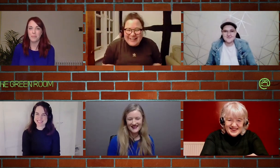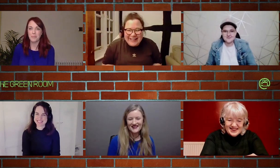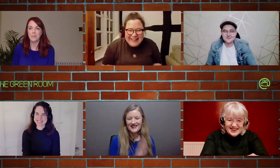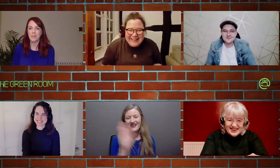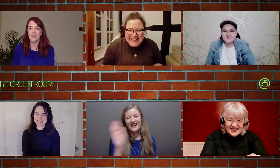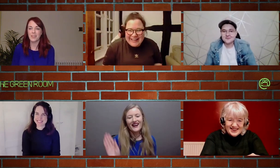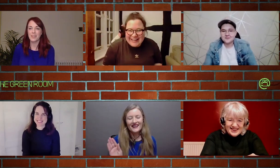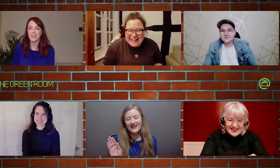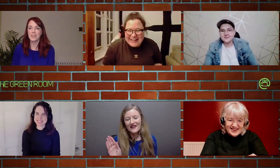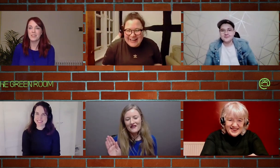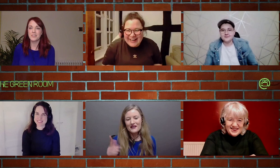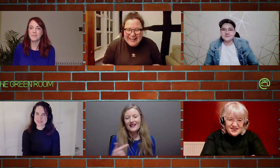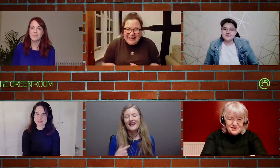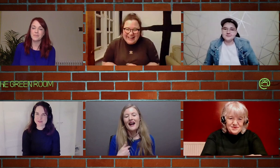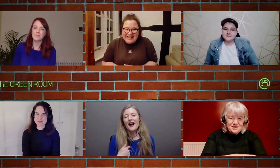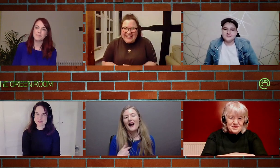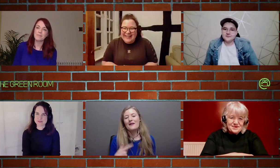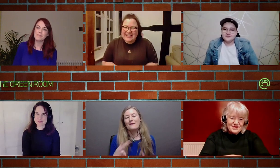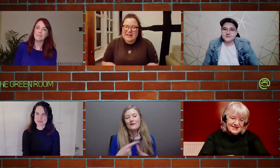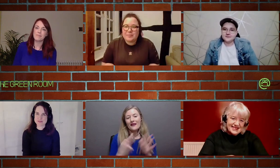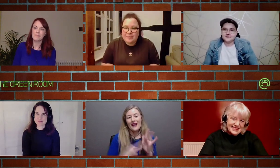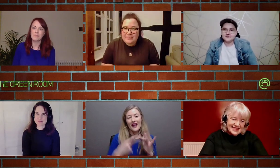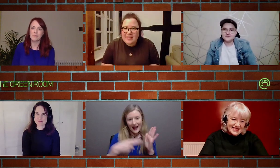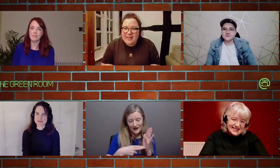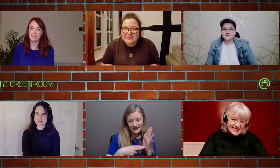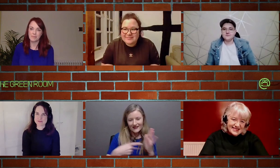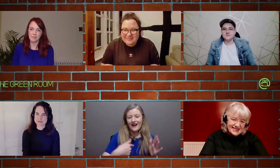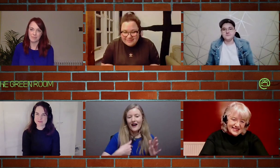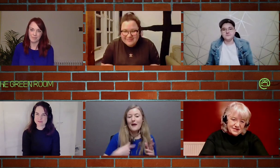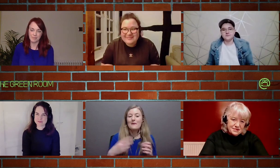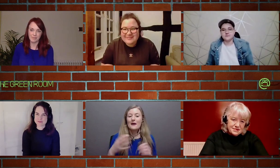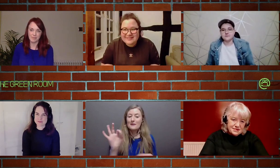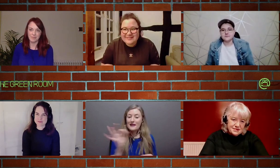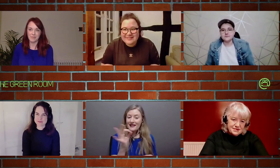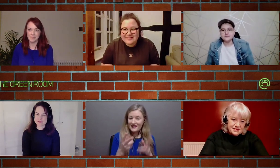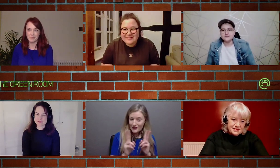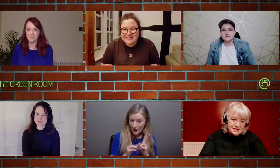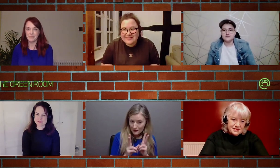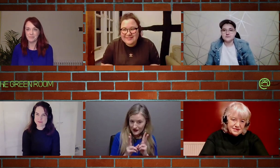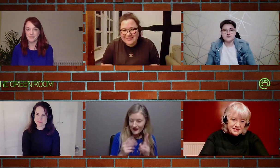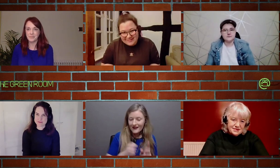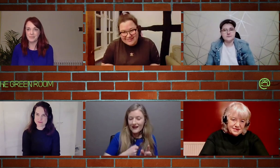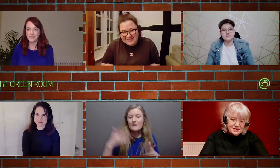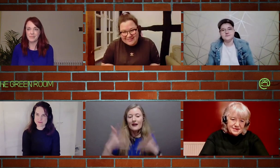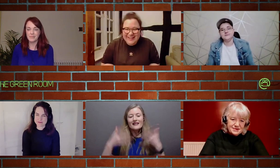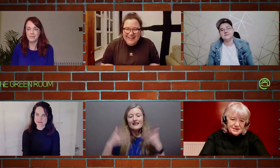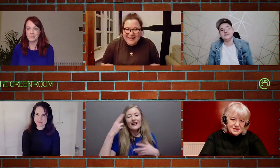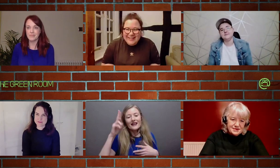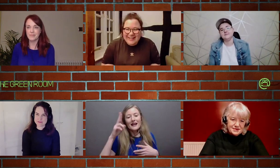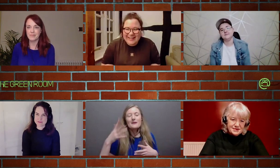Erin Hutching: So, hello everybody. I'm Erin. I'm Bea's interpreter. My sign name is the